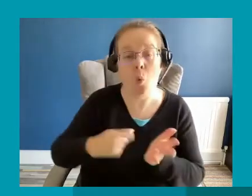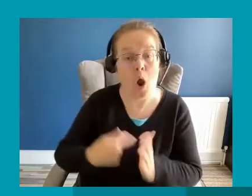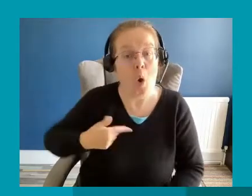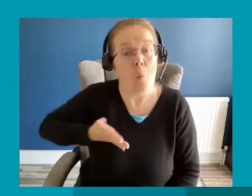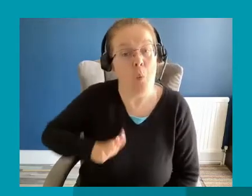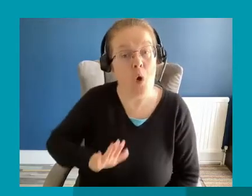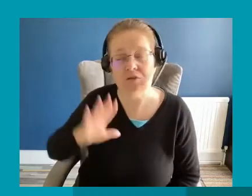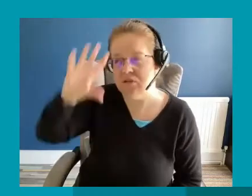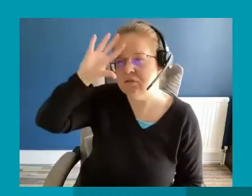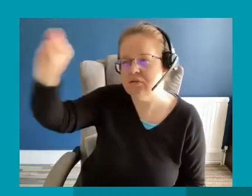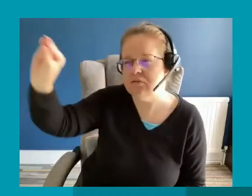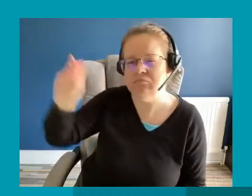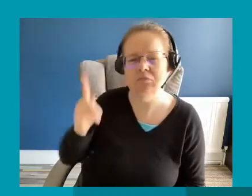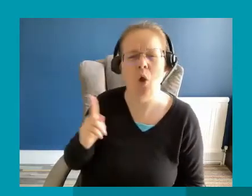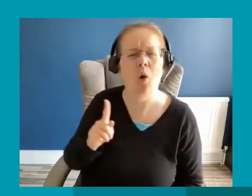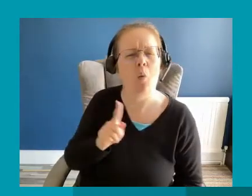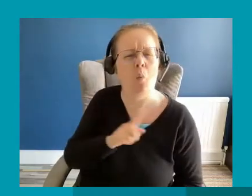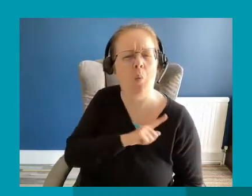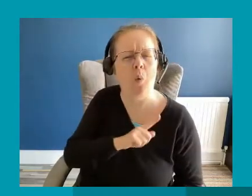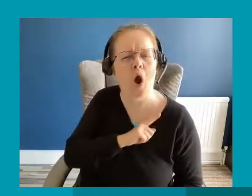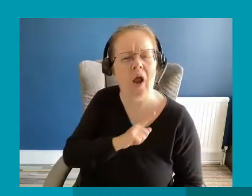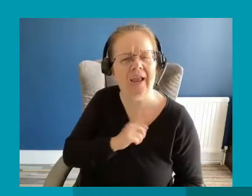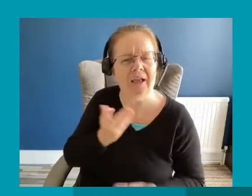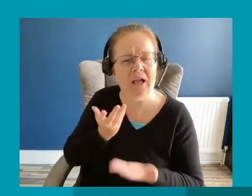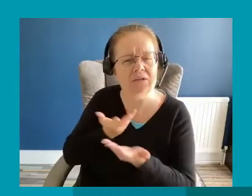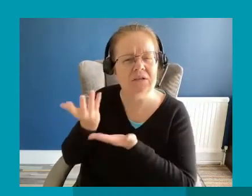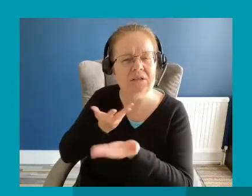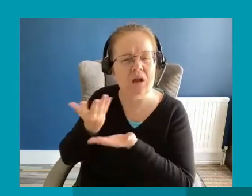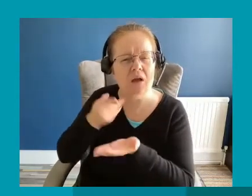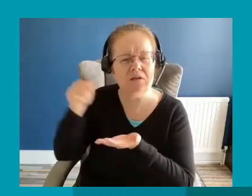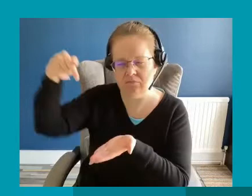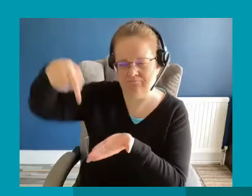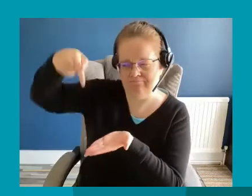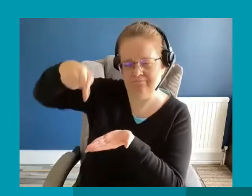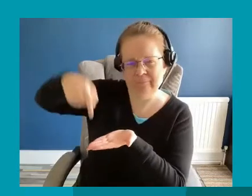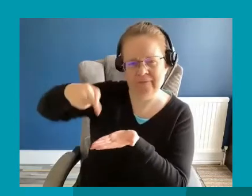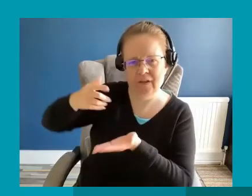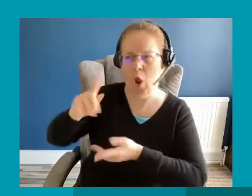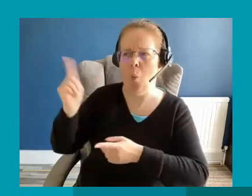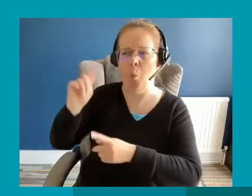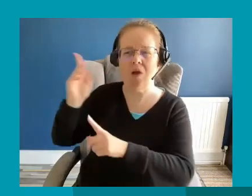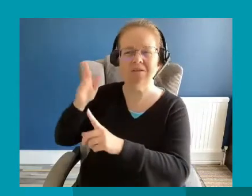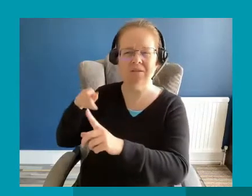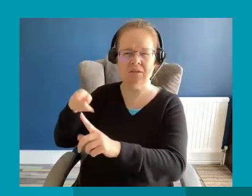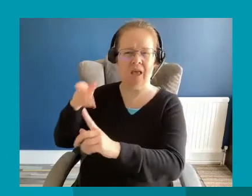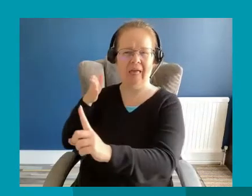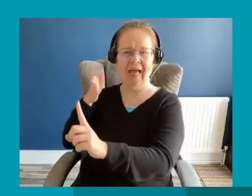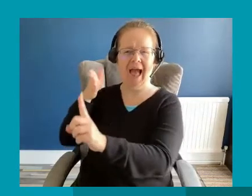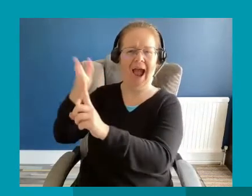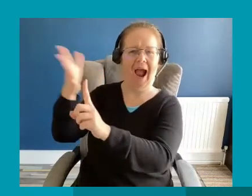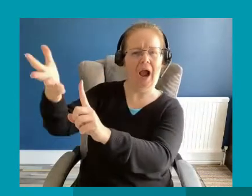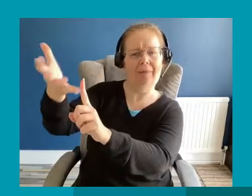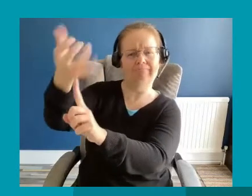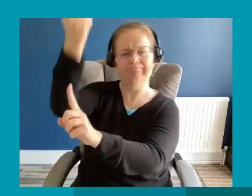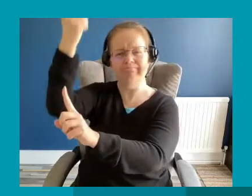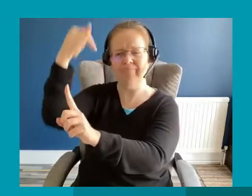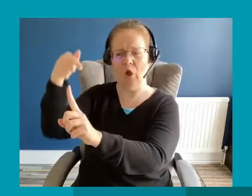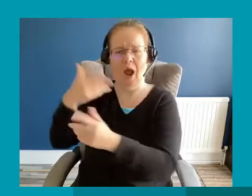why are you discussing? You disability, what is your end goal? What do you hope to achieve?